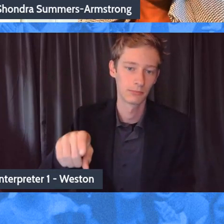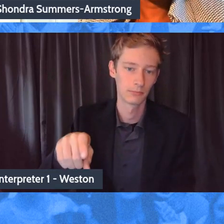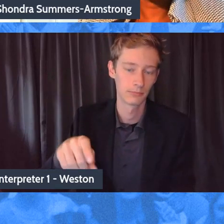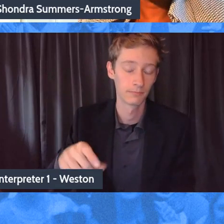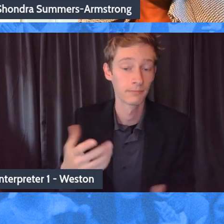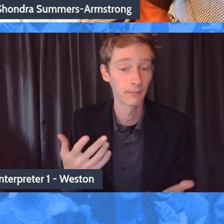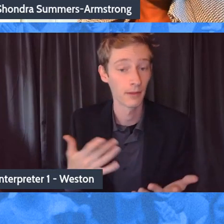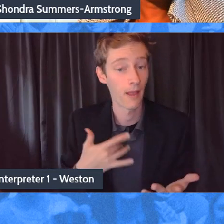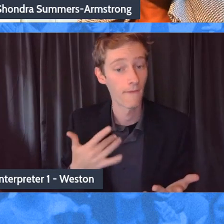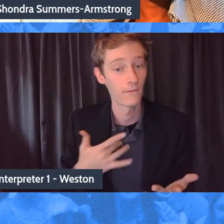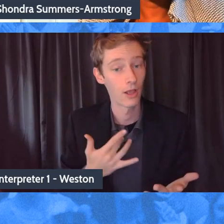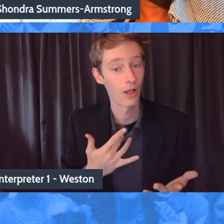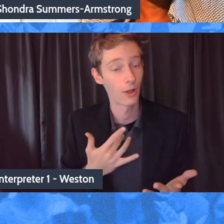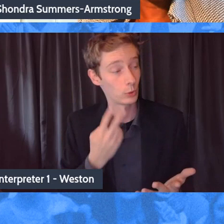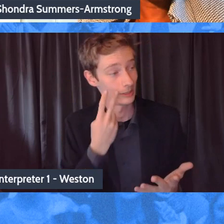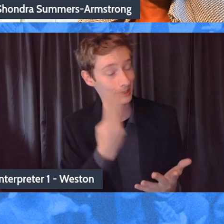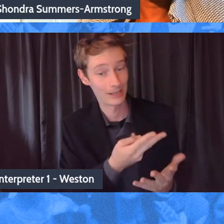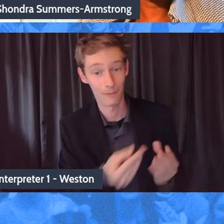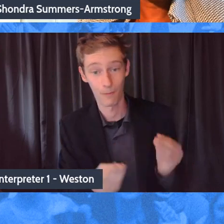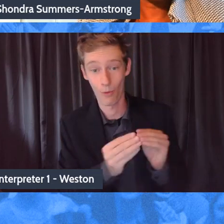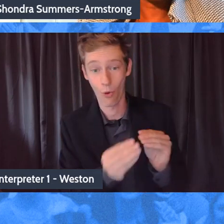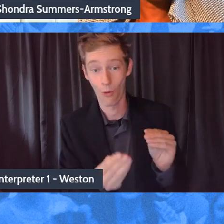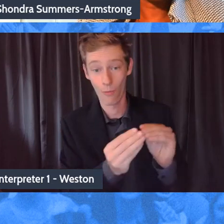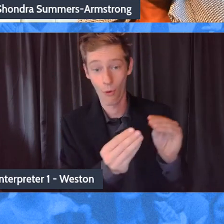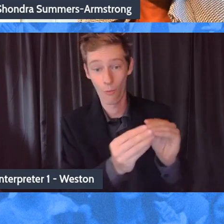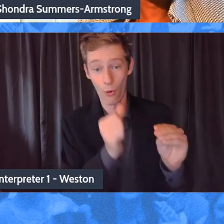to watch more and more women run for office and win,